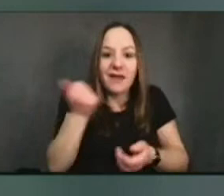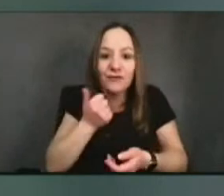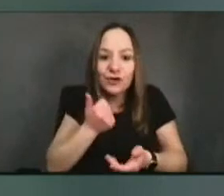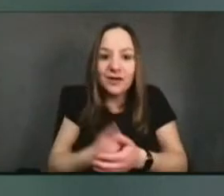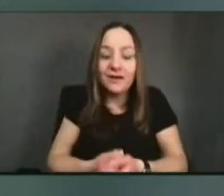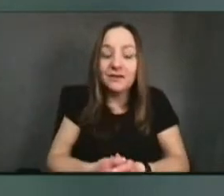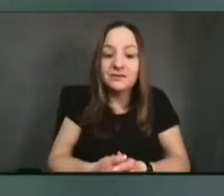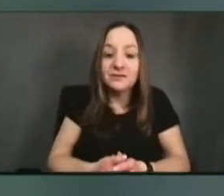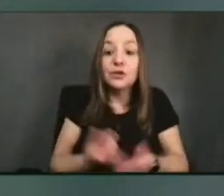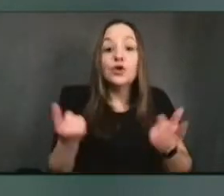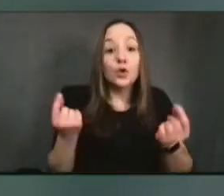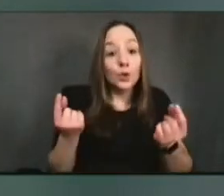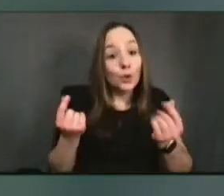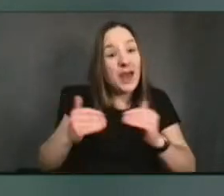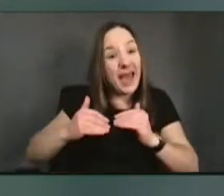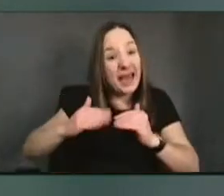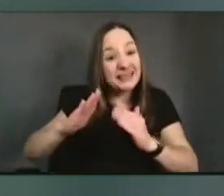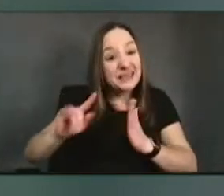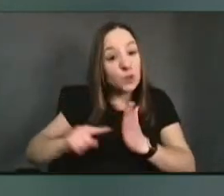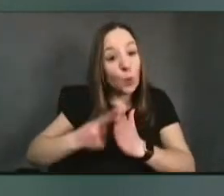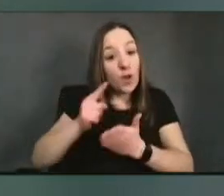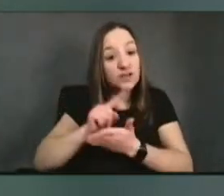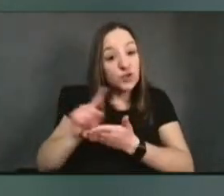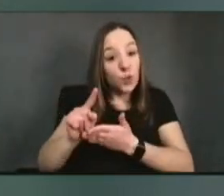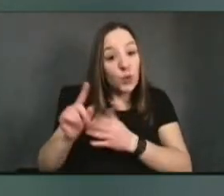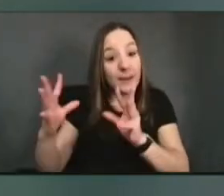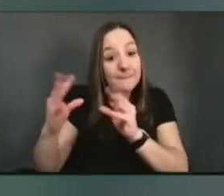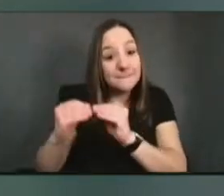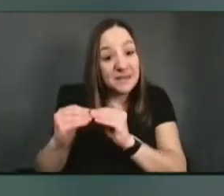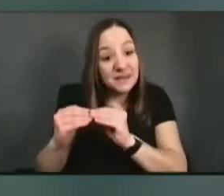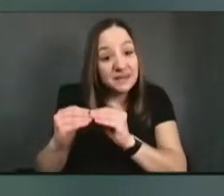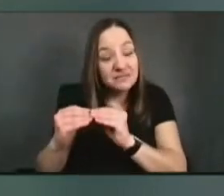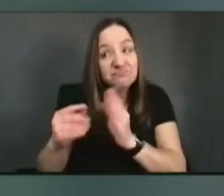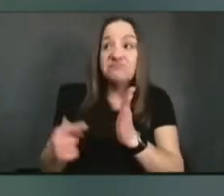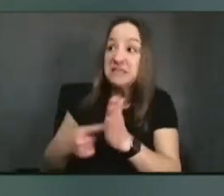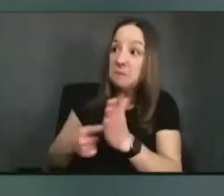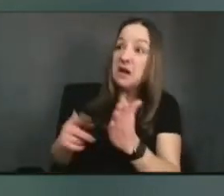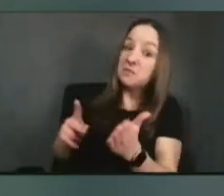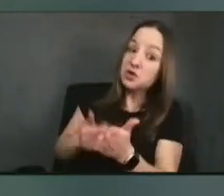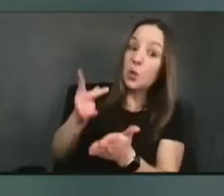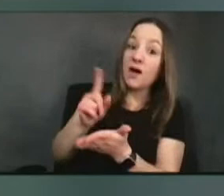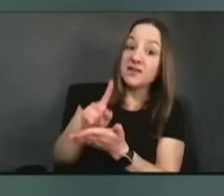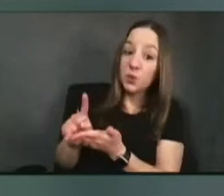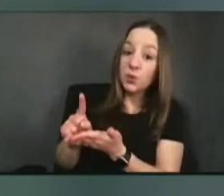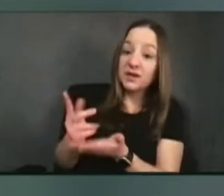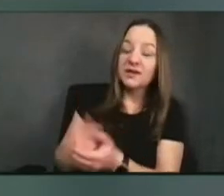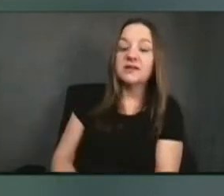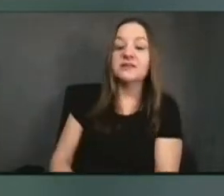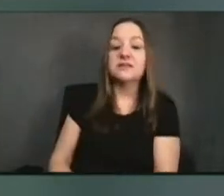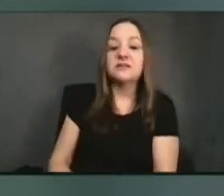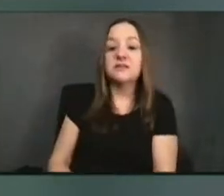movement targets something changes every day. But we meet every week. Minimally sometimes